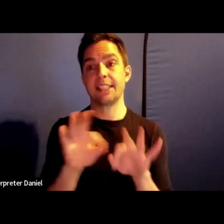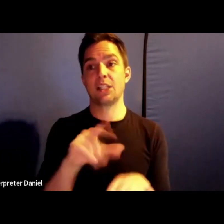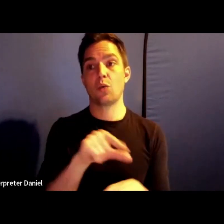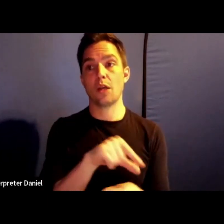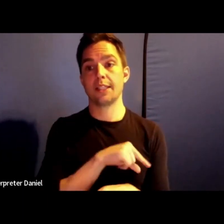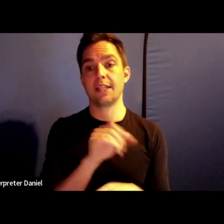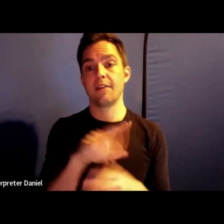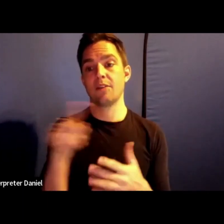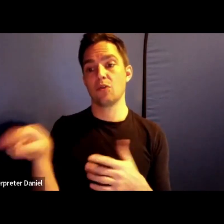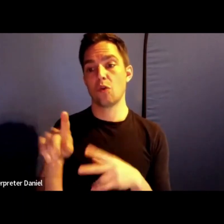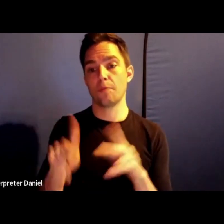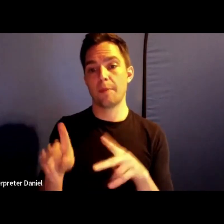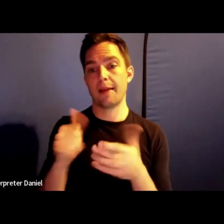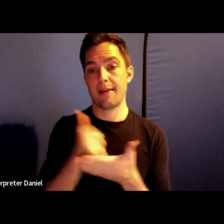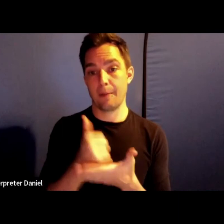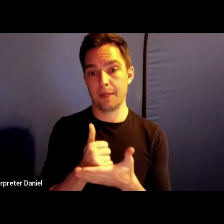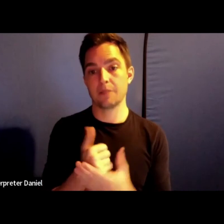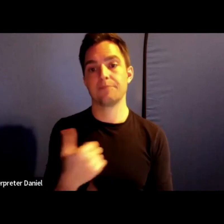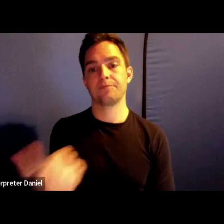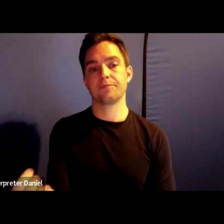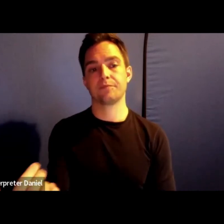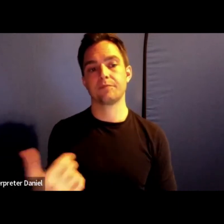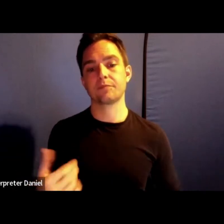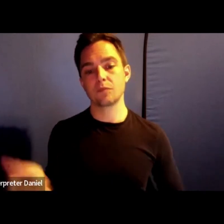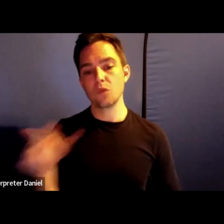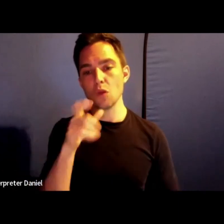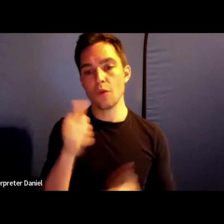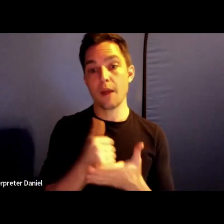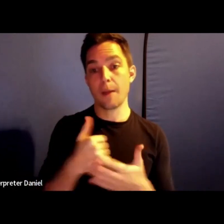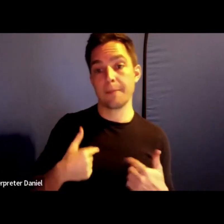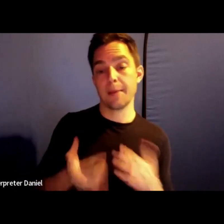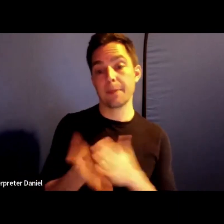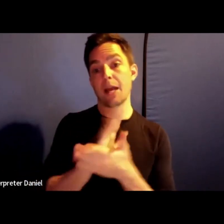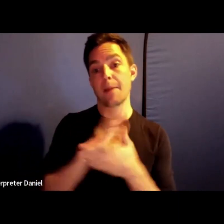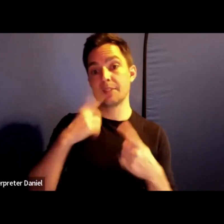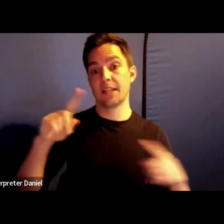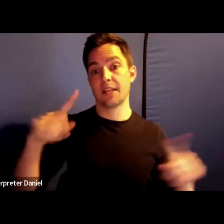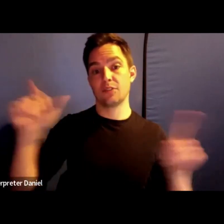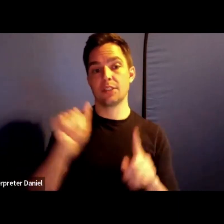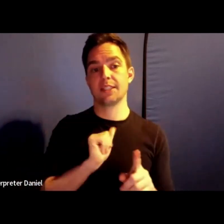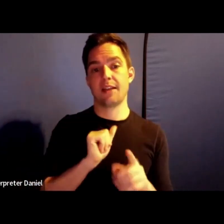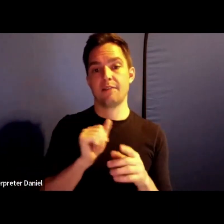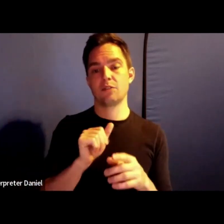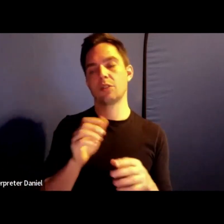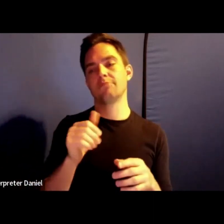helping those who have helped me become successful in self direction, in the last 17, in